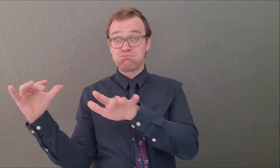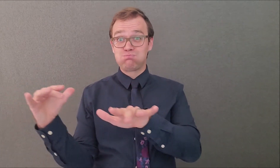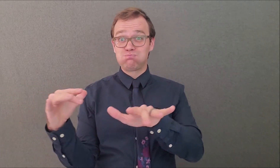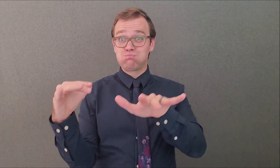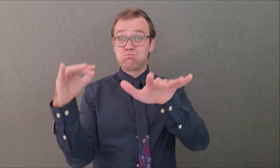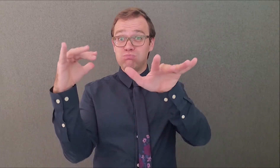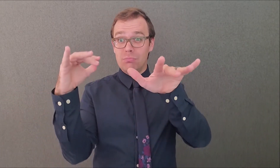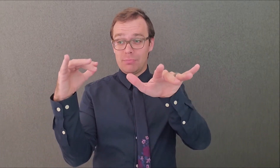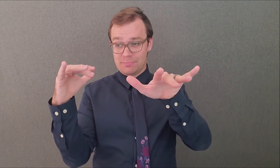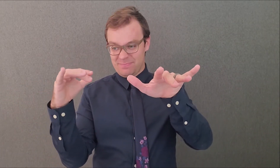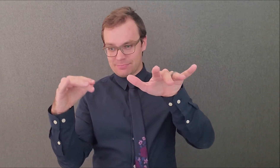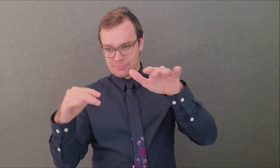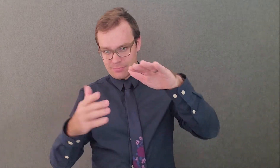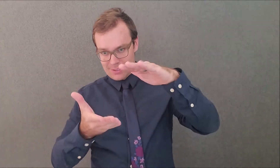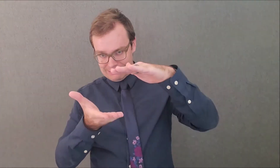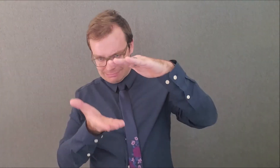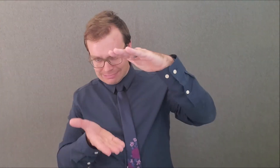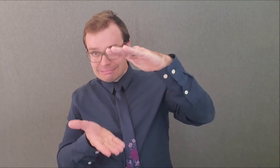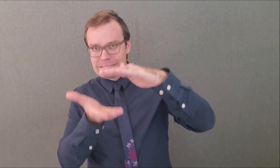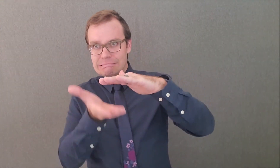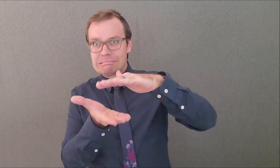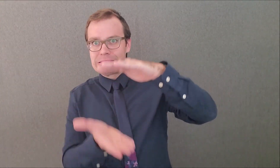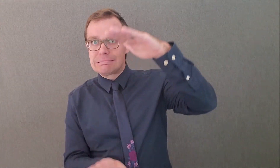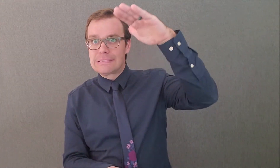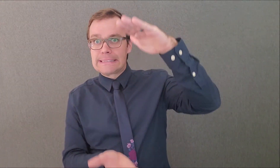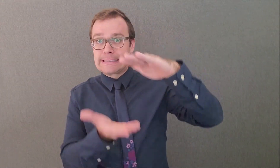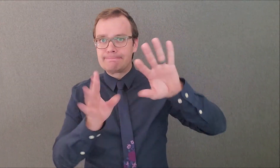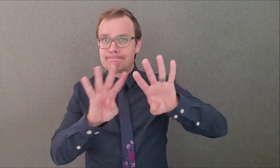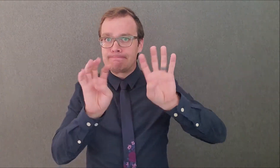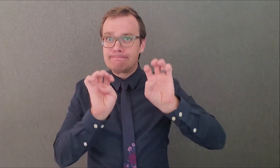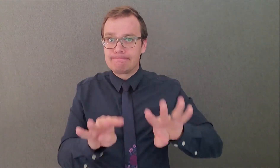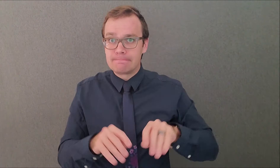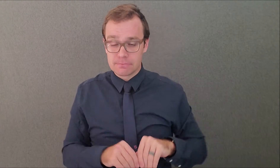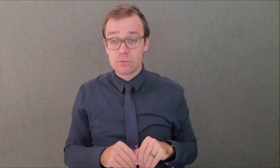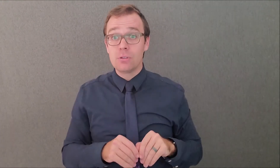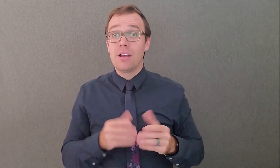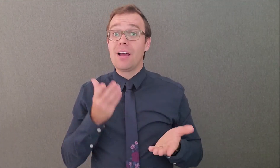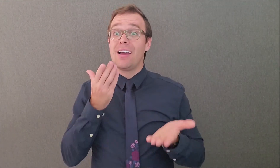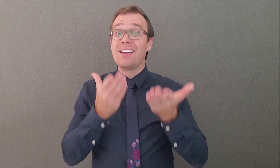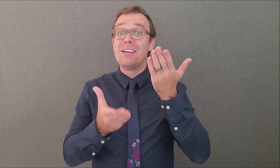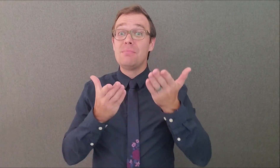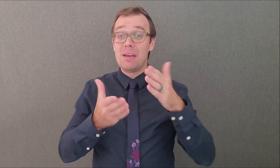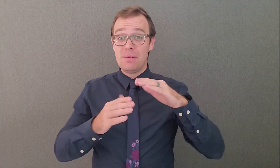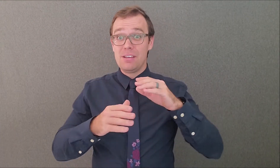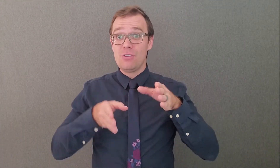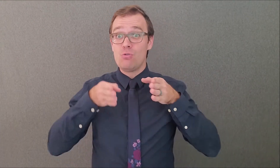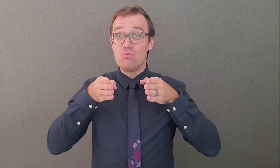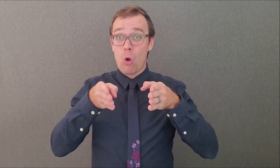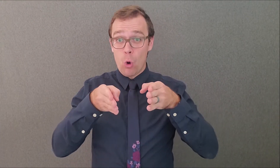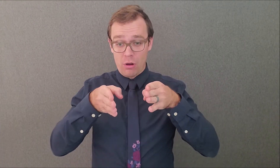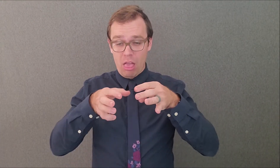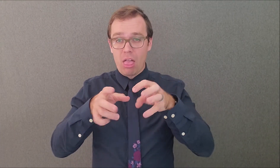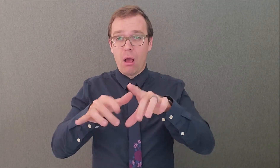The depth of water is not always obvious. The road bed may be washed out under the water